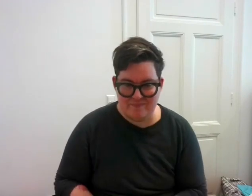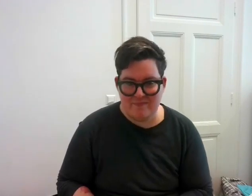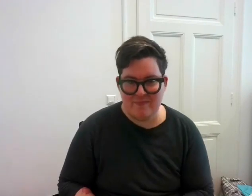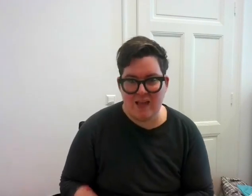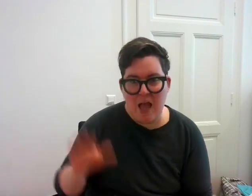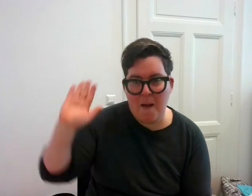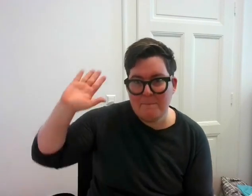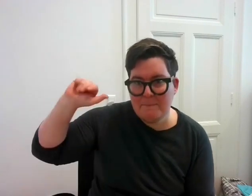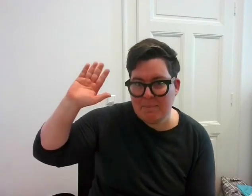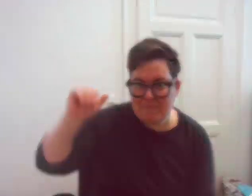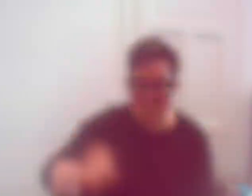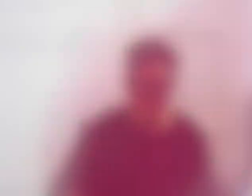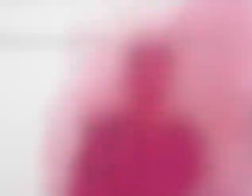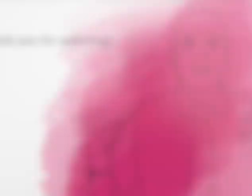Bye bye!